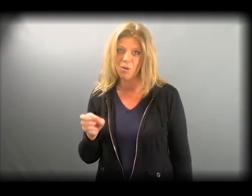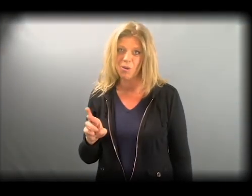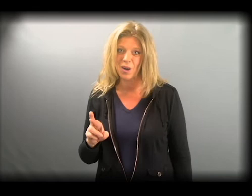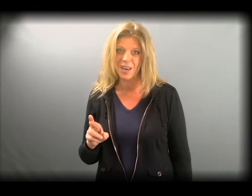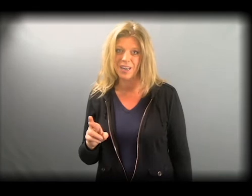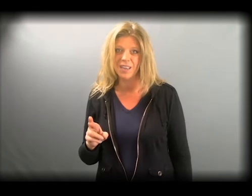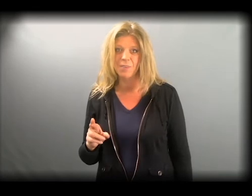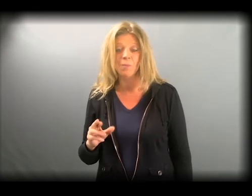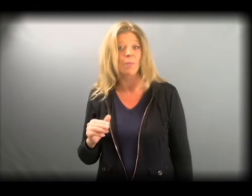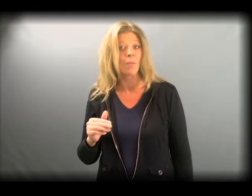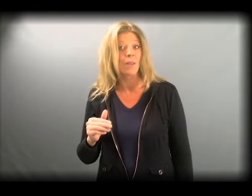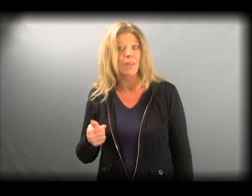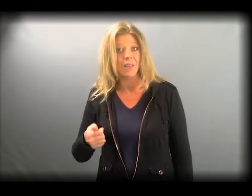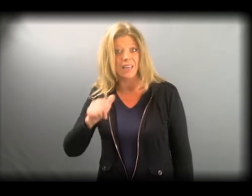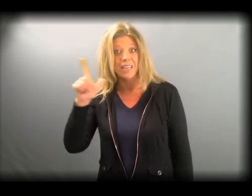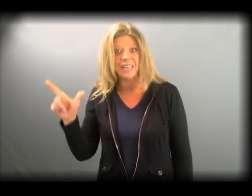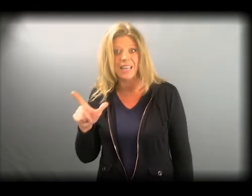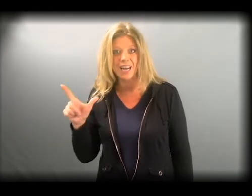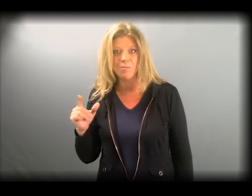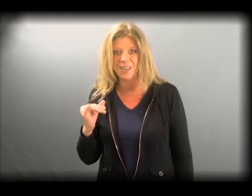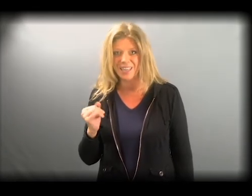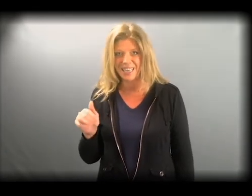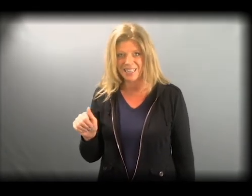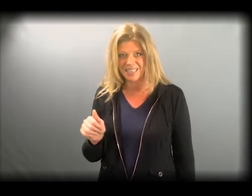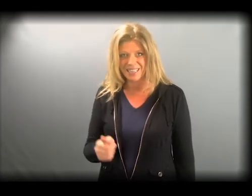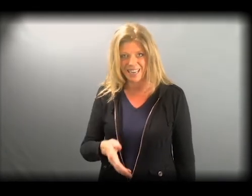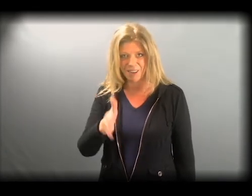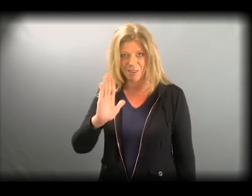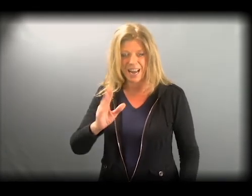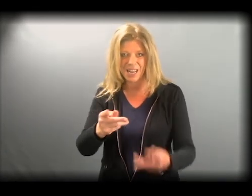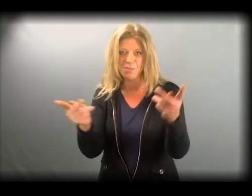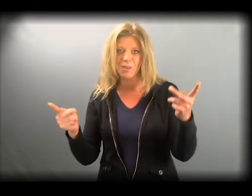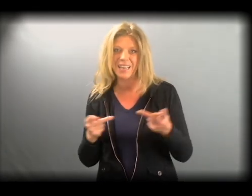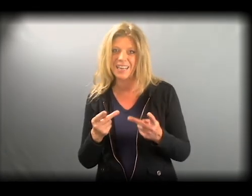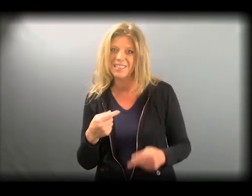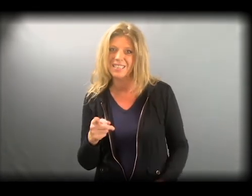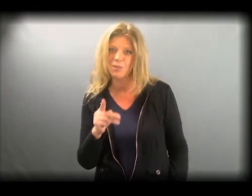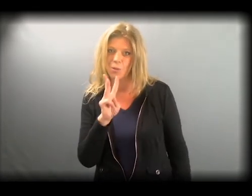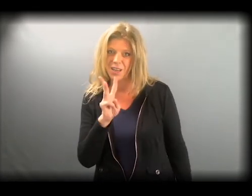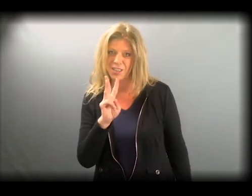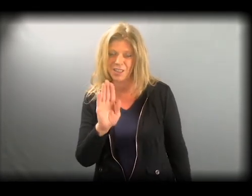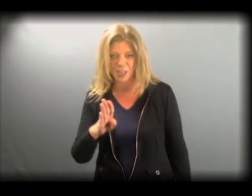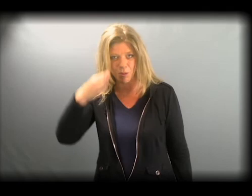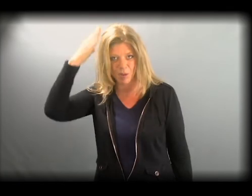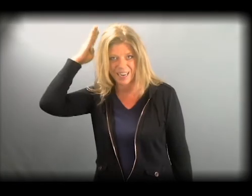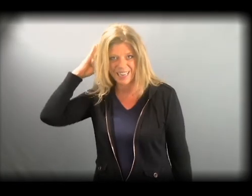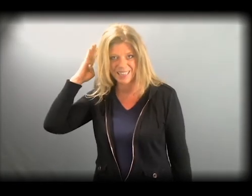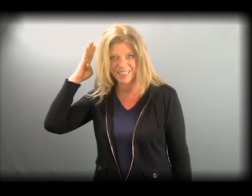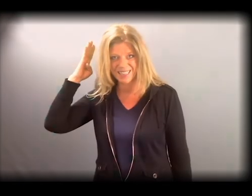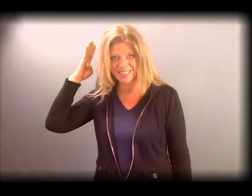or - The library is a grand place to water your brain.